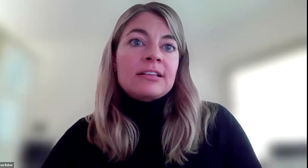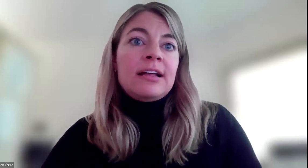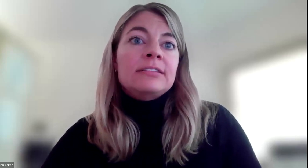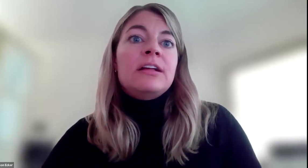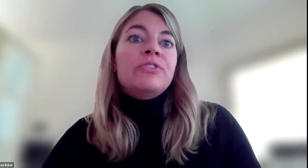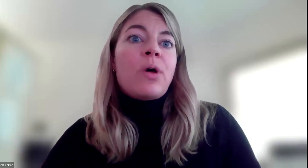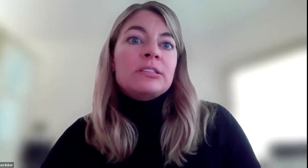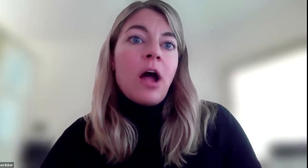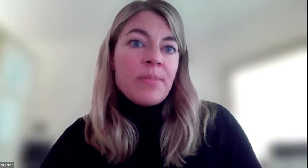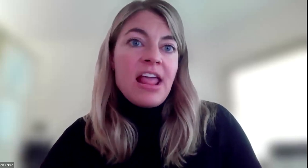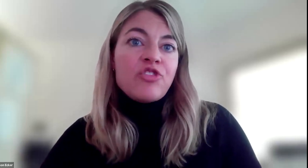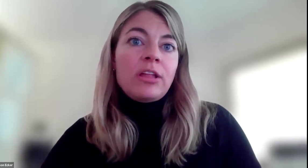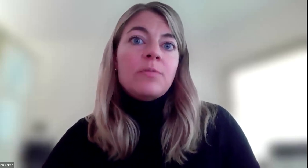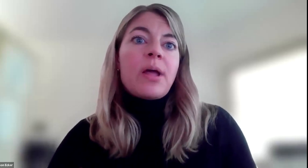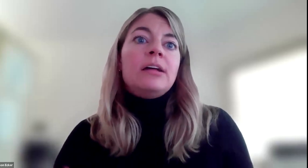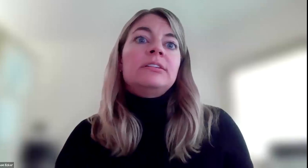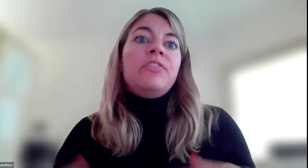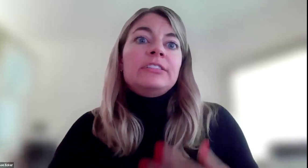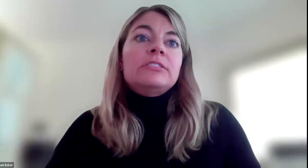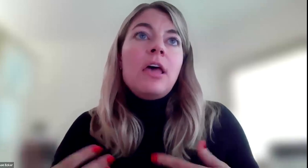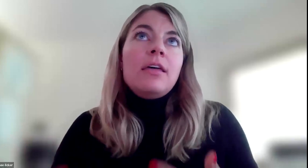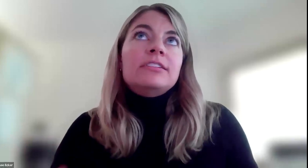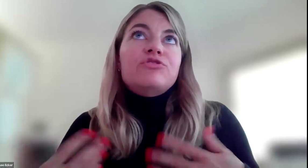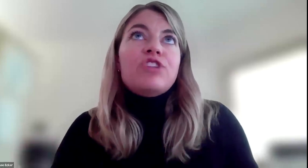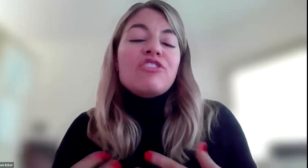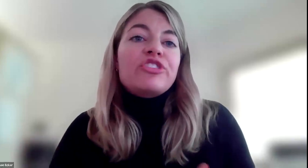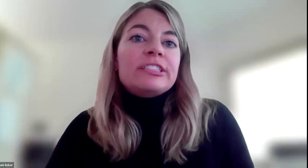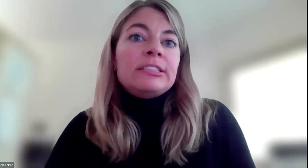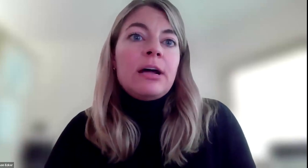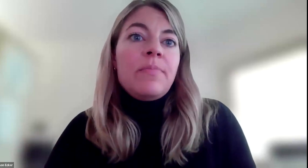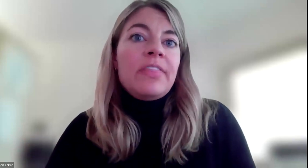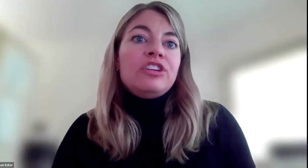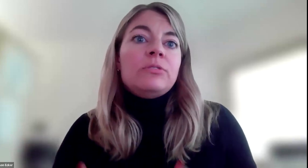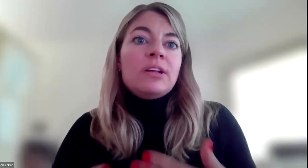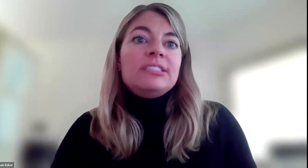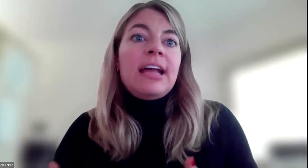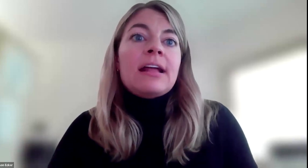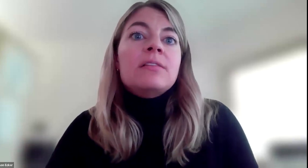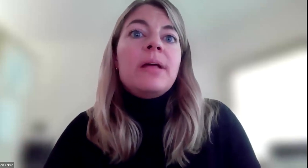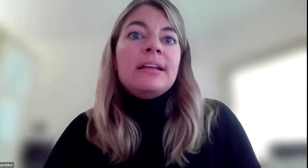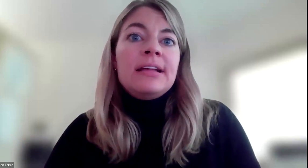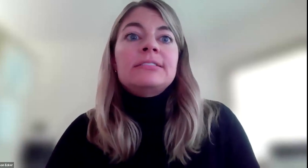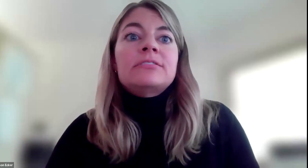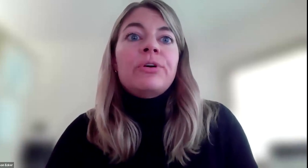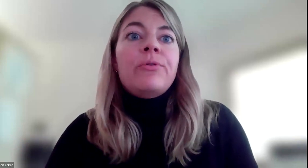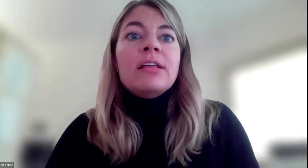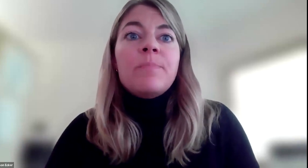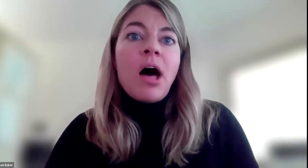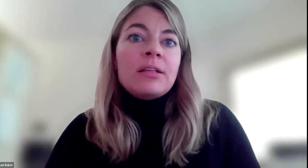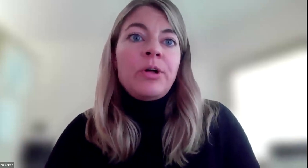this rushed system that just wants to get as many cases through as possible and is